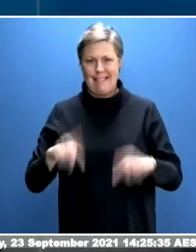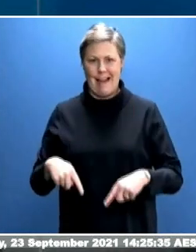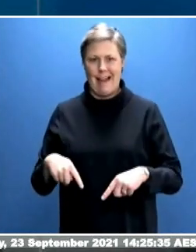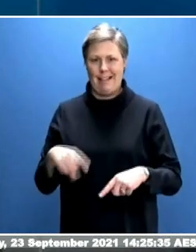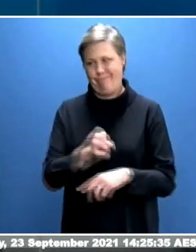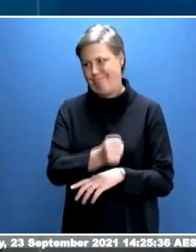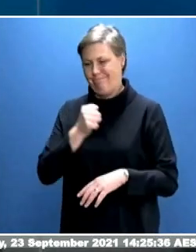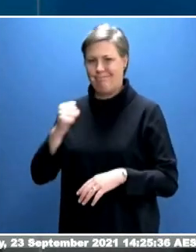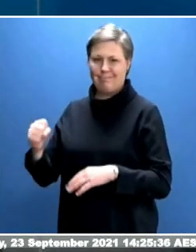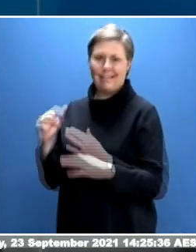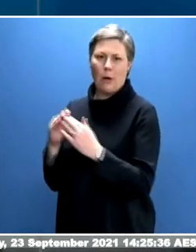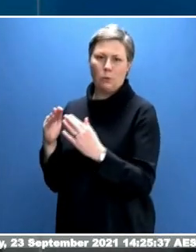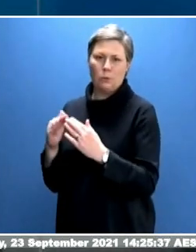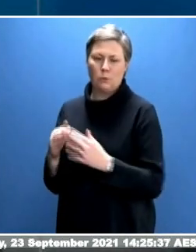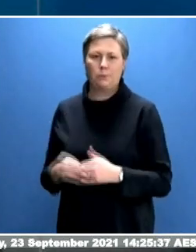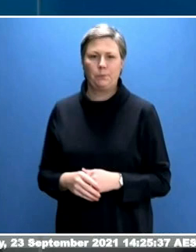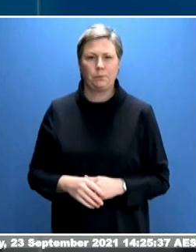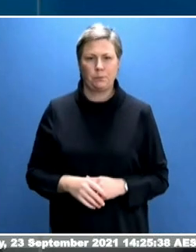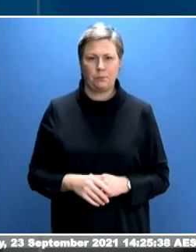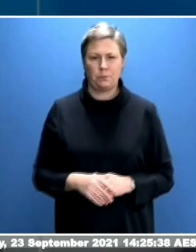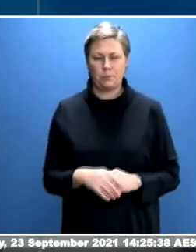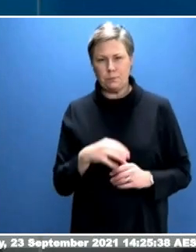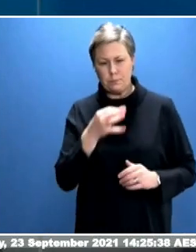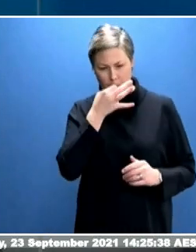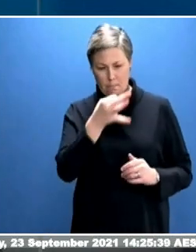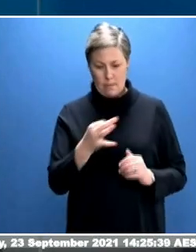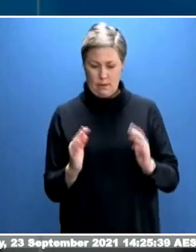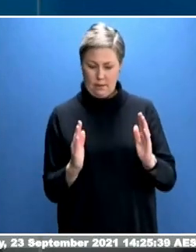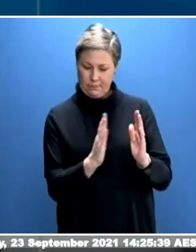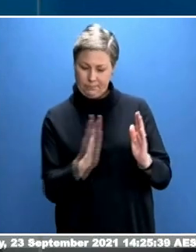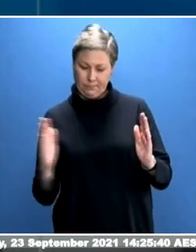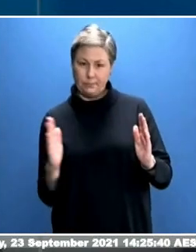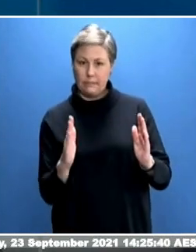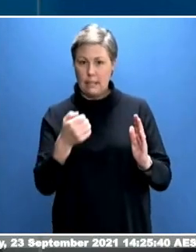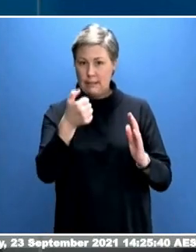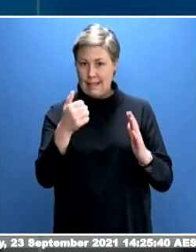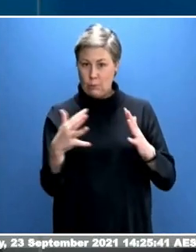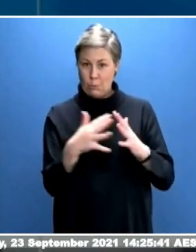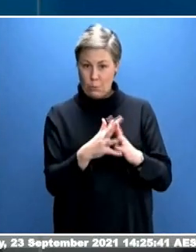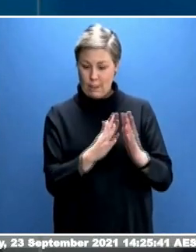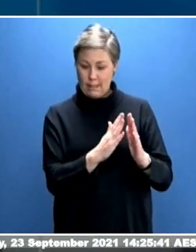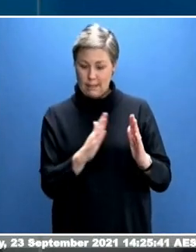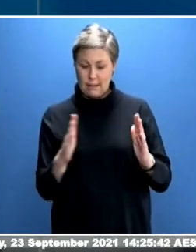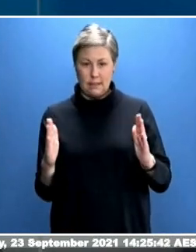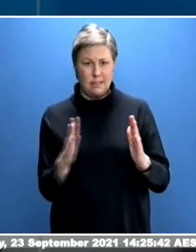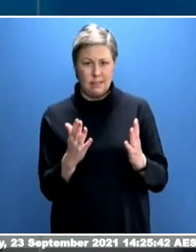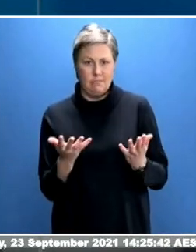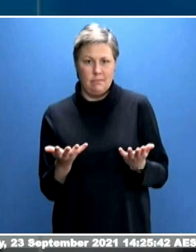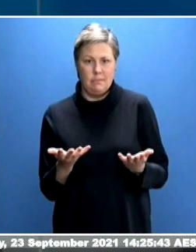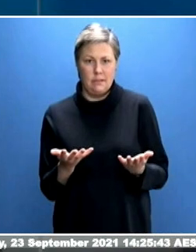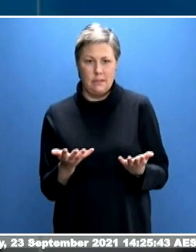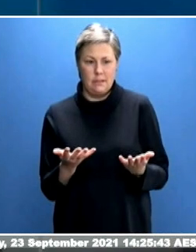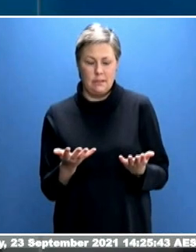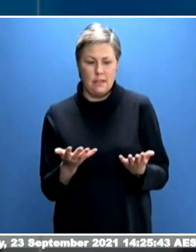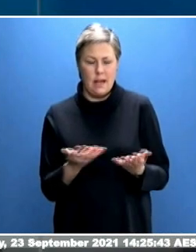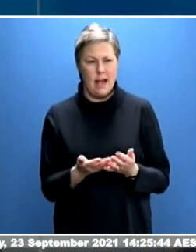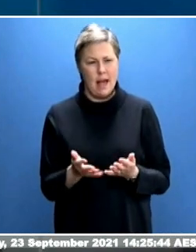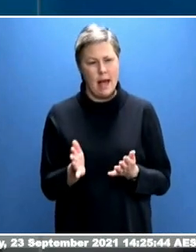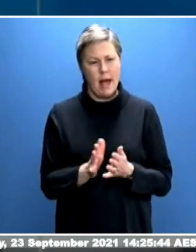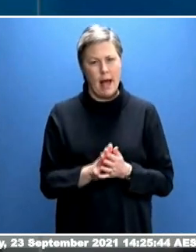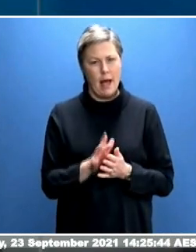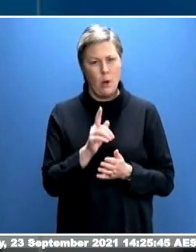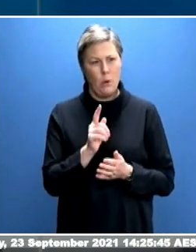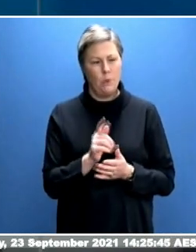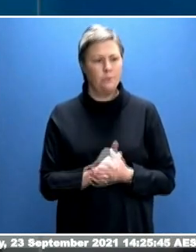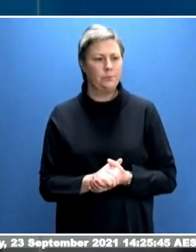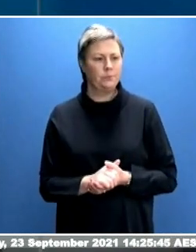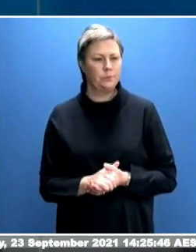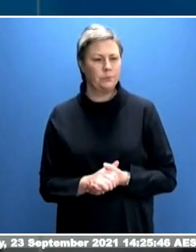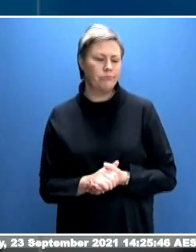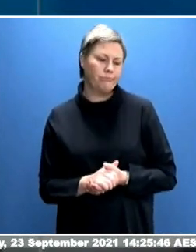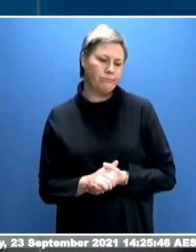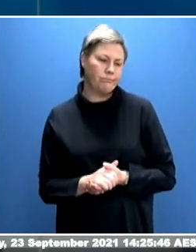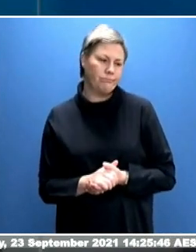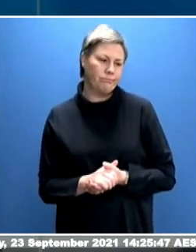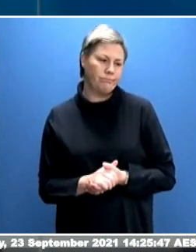Now, in the six weeks, what was the process of resuming